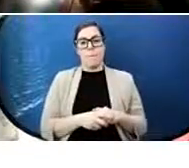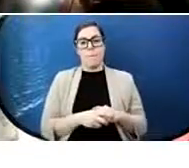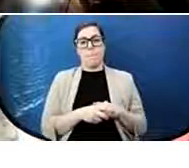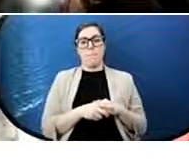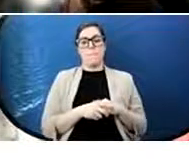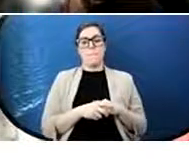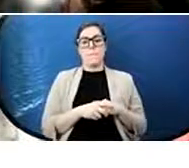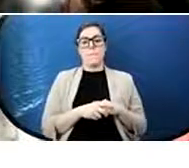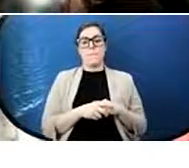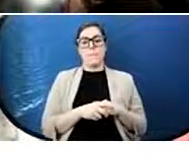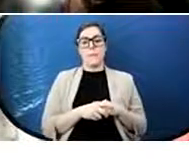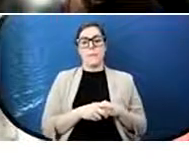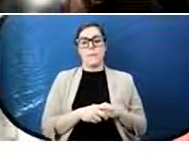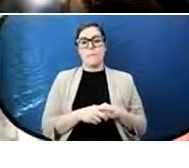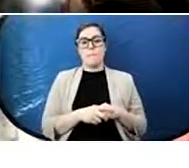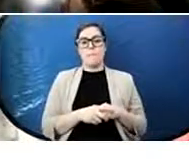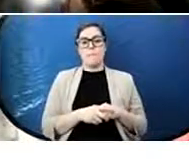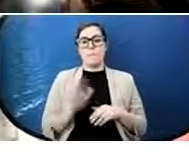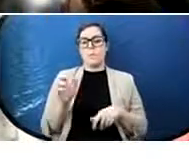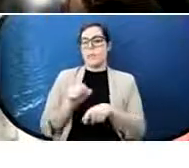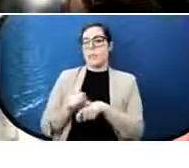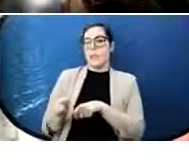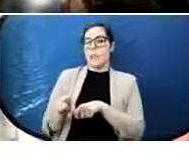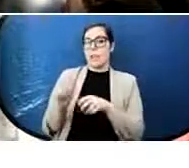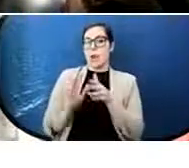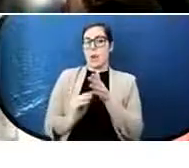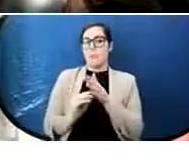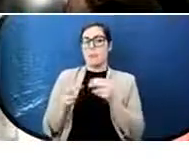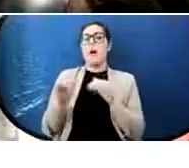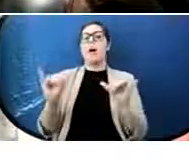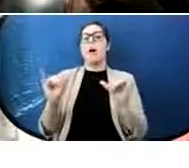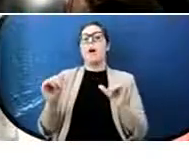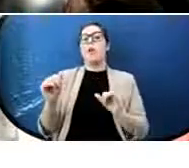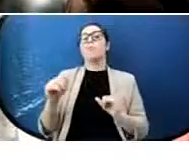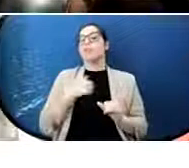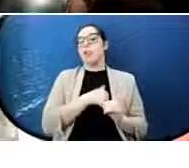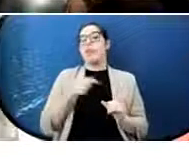we'll also be sending out a copy of the slides after oh, I see what you mean. Let me